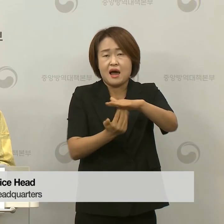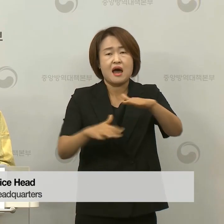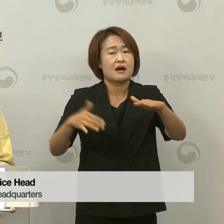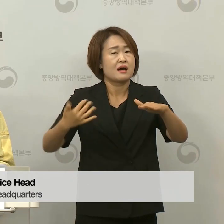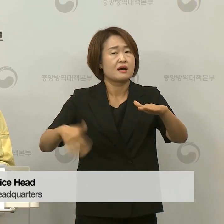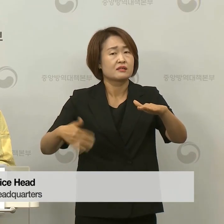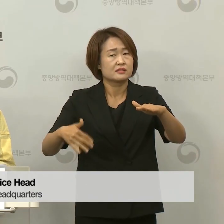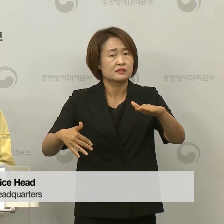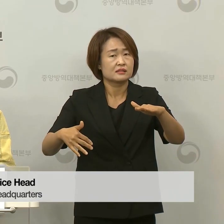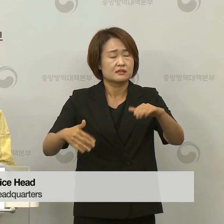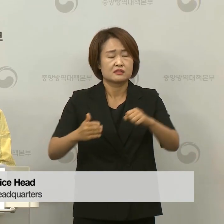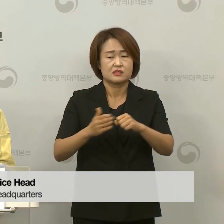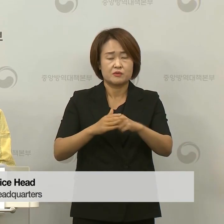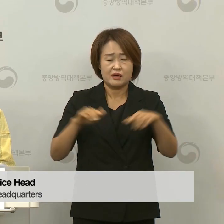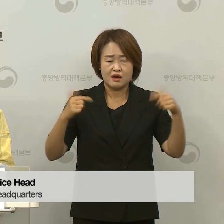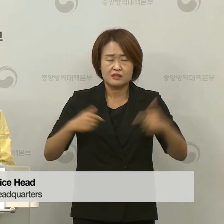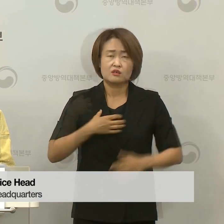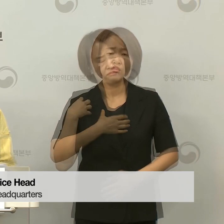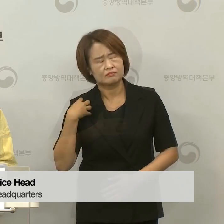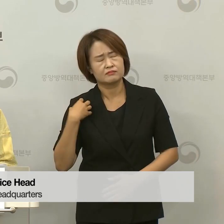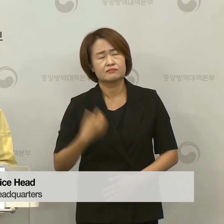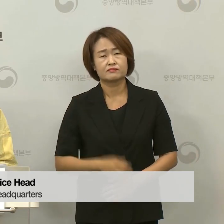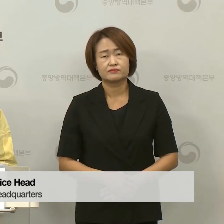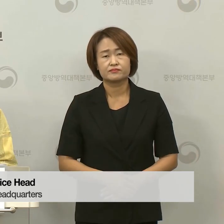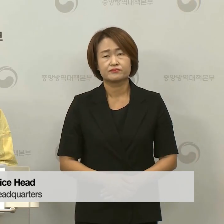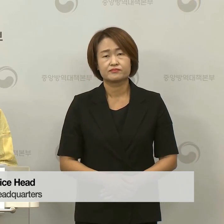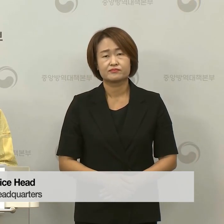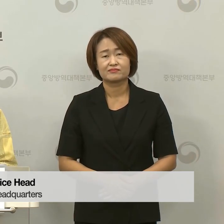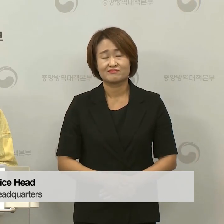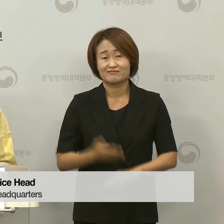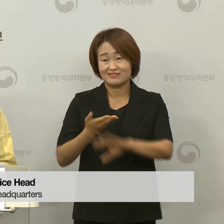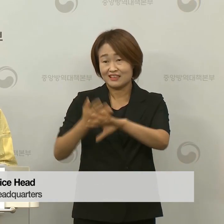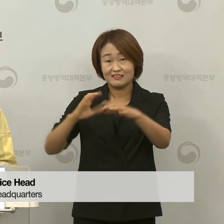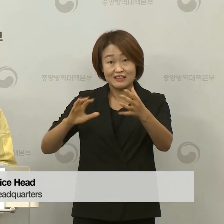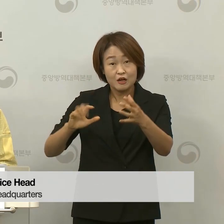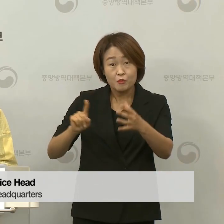pandemic has yet to come. And seeing countries that handled the outbreak well in the beginning